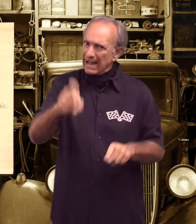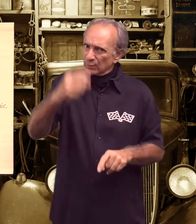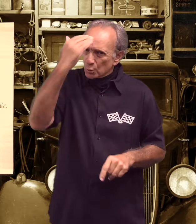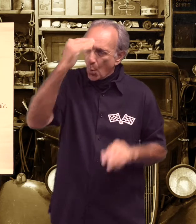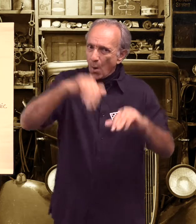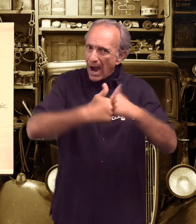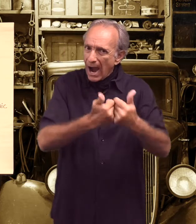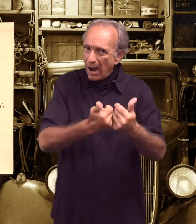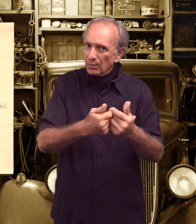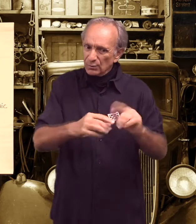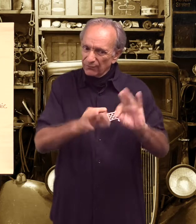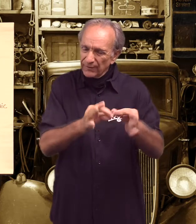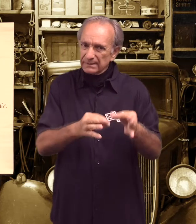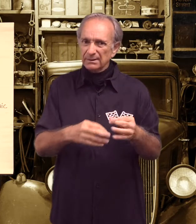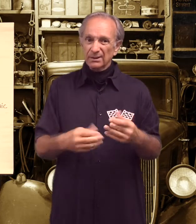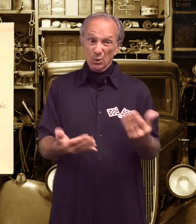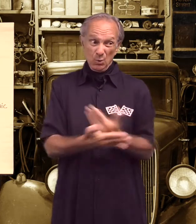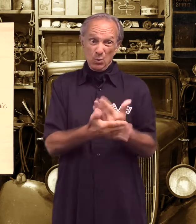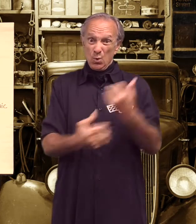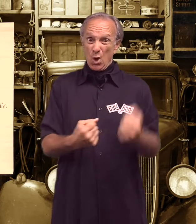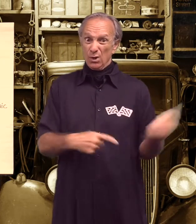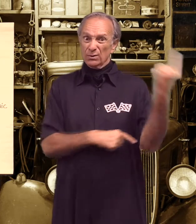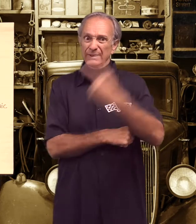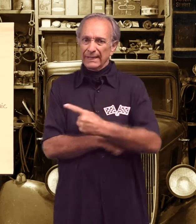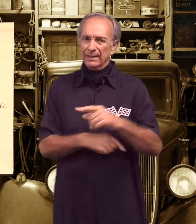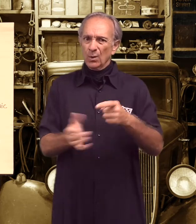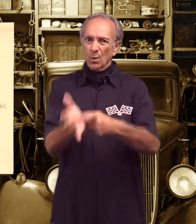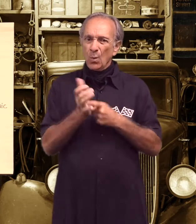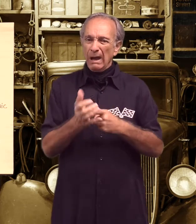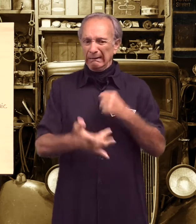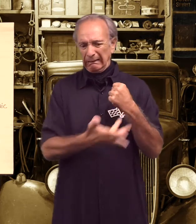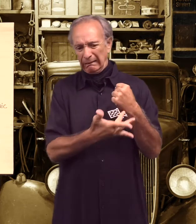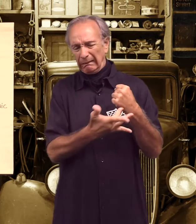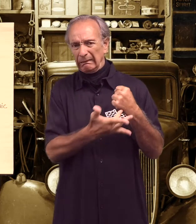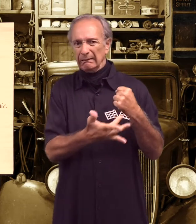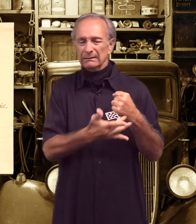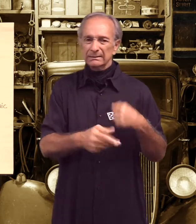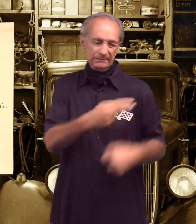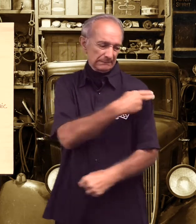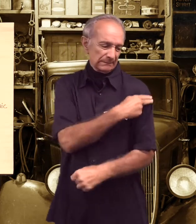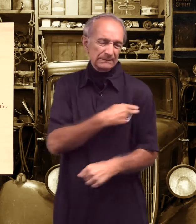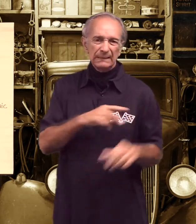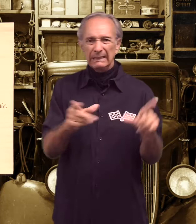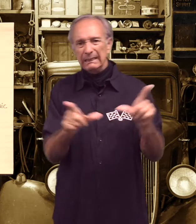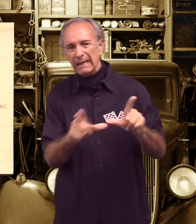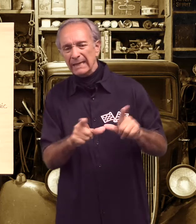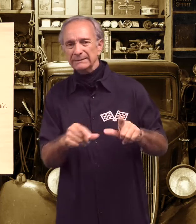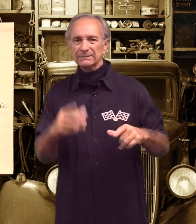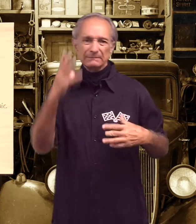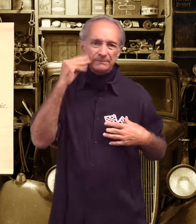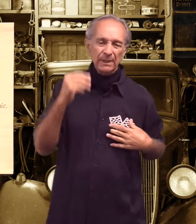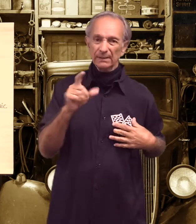But you really should know how to fix cars. New cars today require technical knowledge along with licenses and experience.